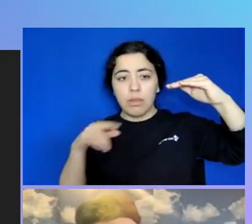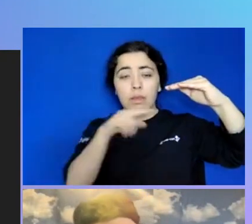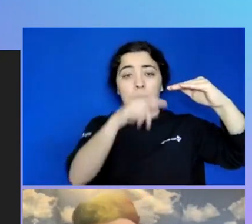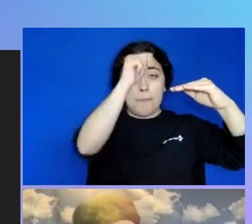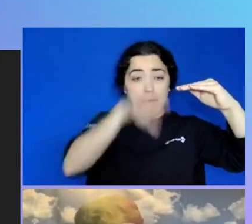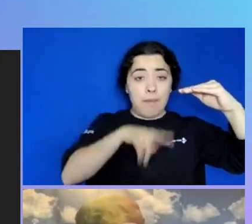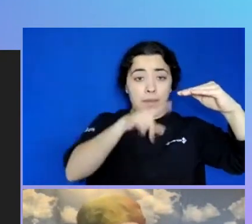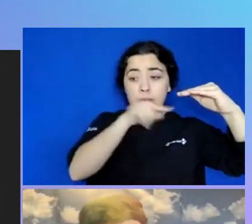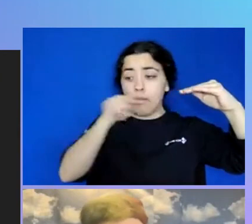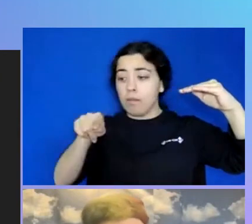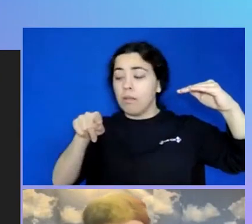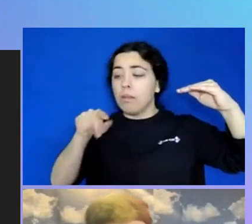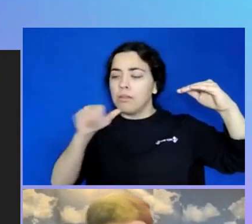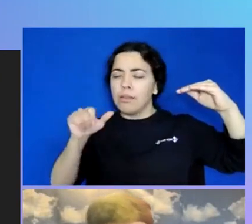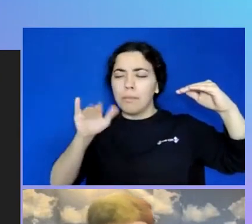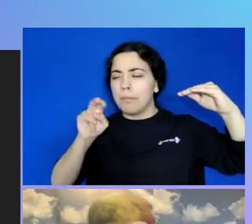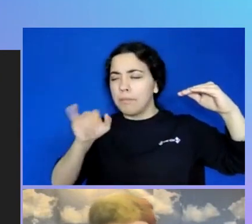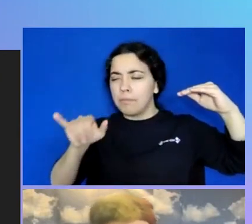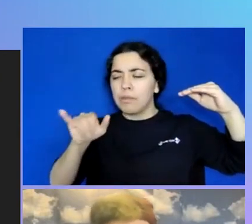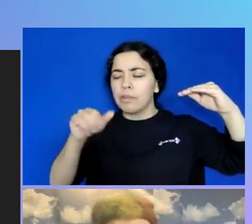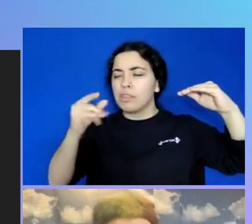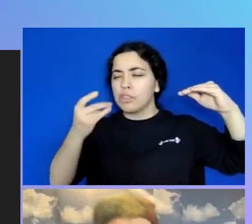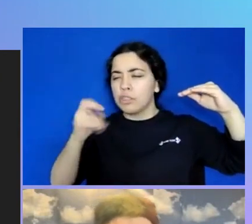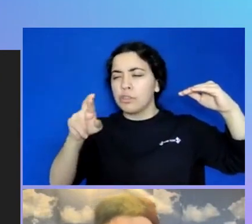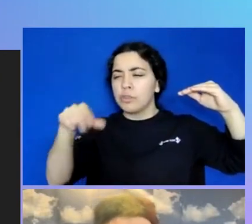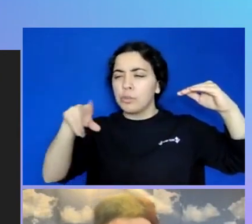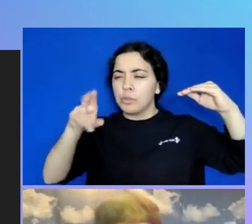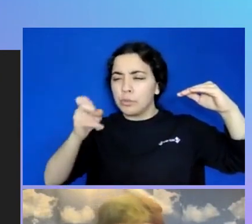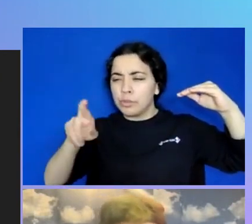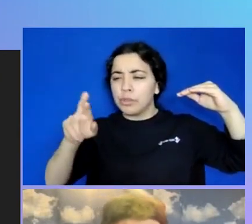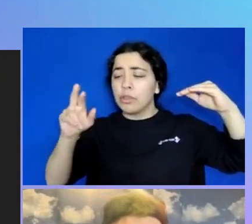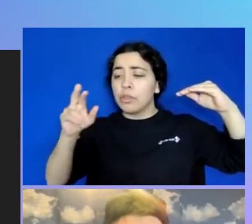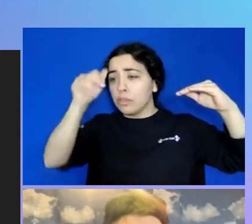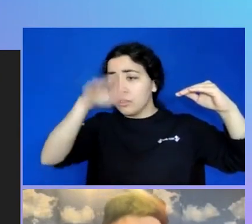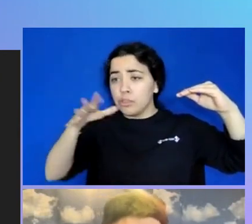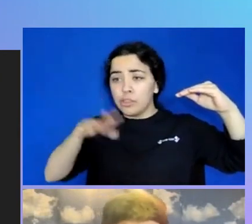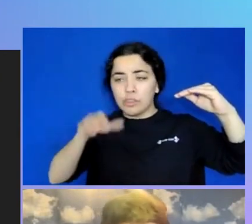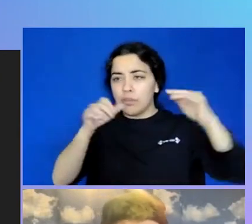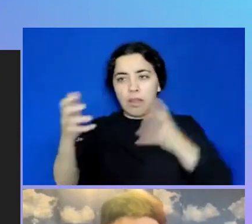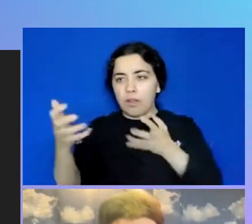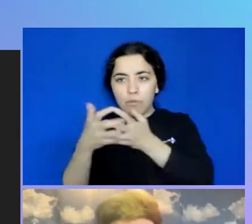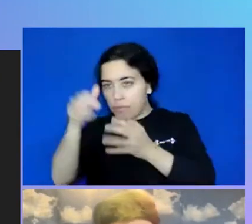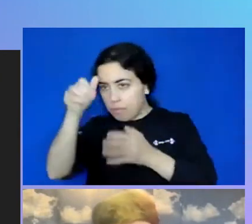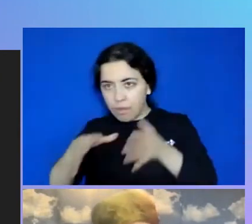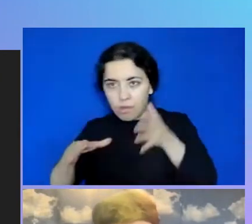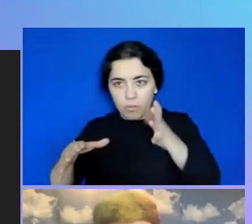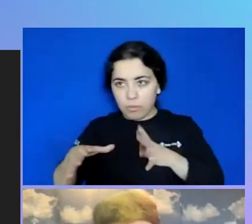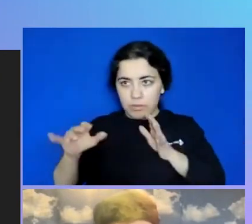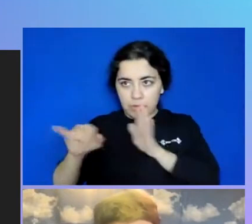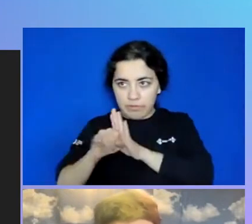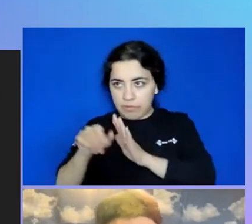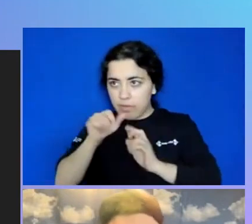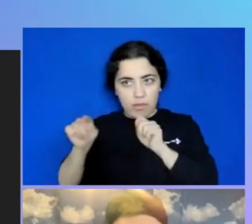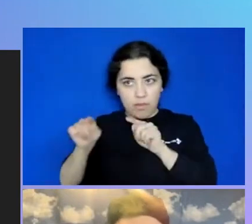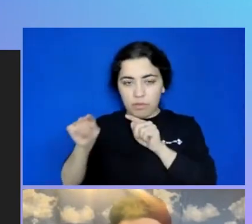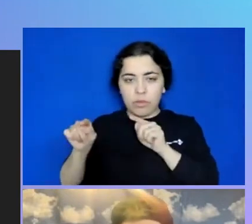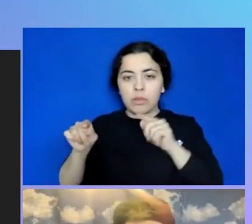gender non-conforming respondents, they earn $3,800